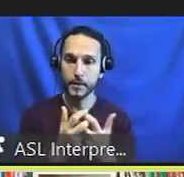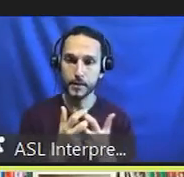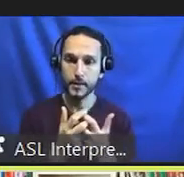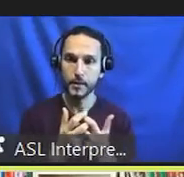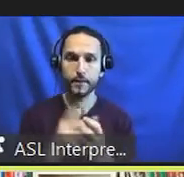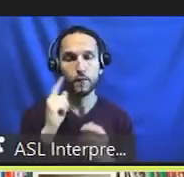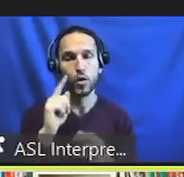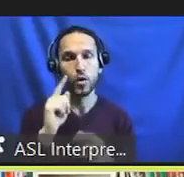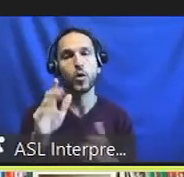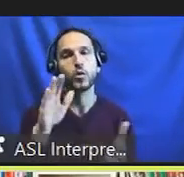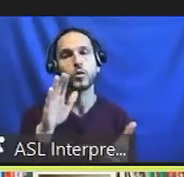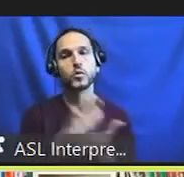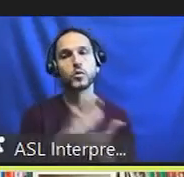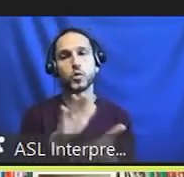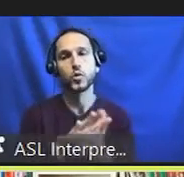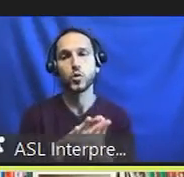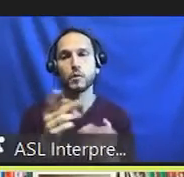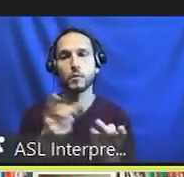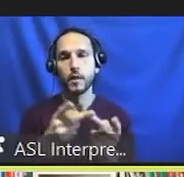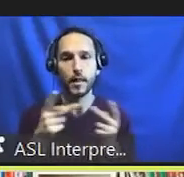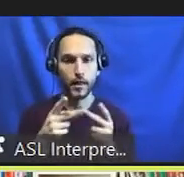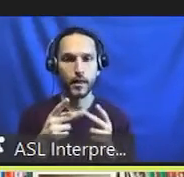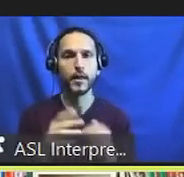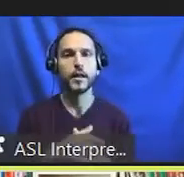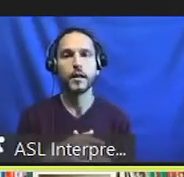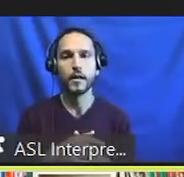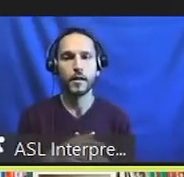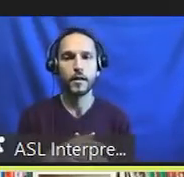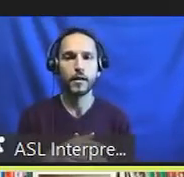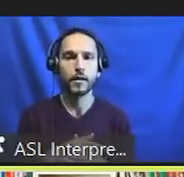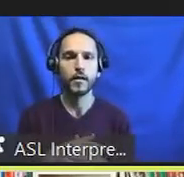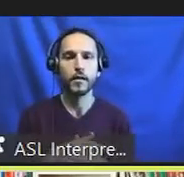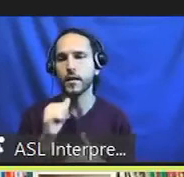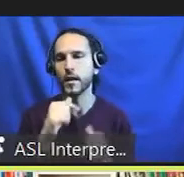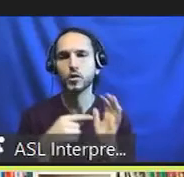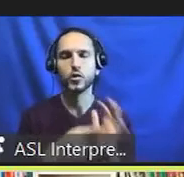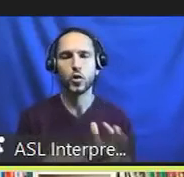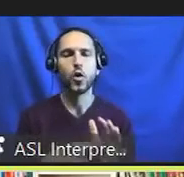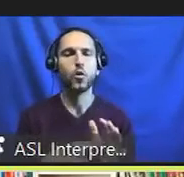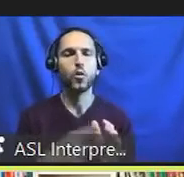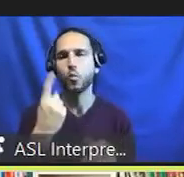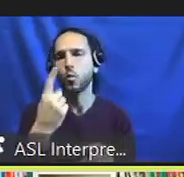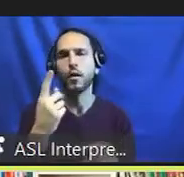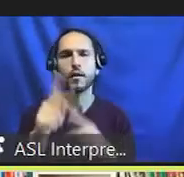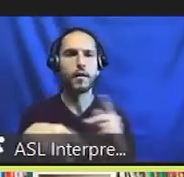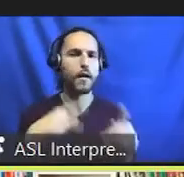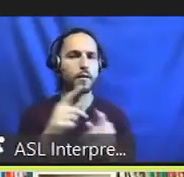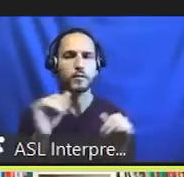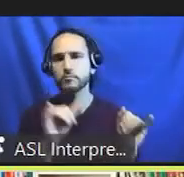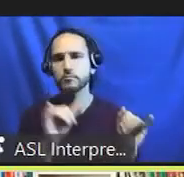in an educational setting, never really offers a "one size fits all" solution.